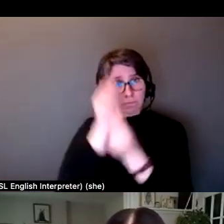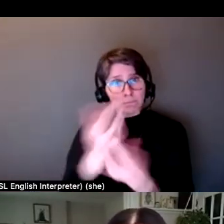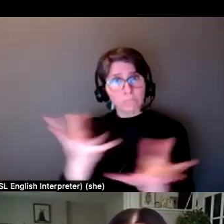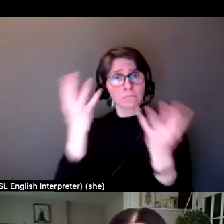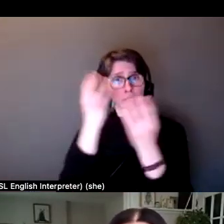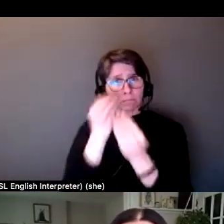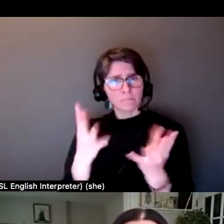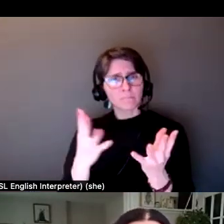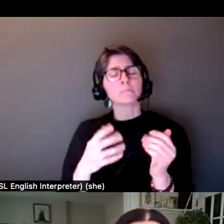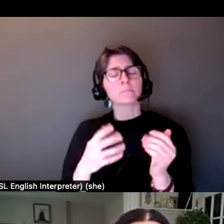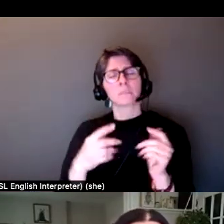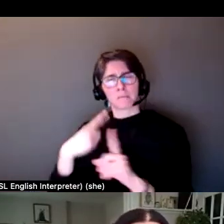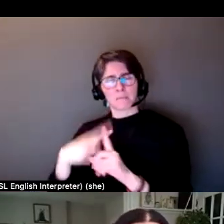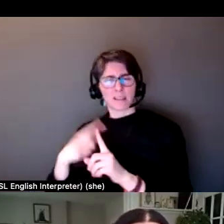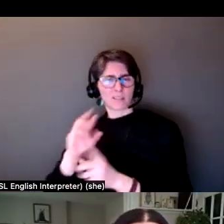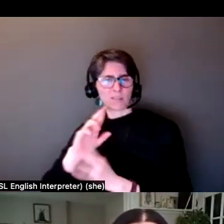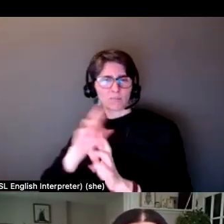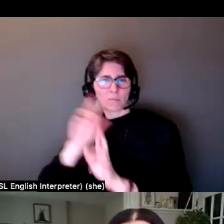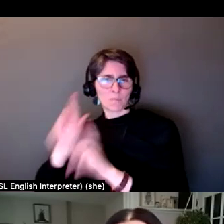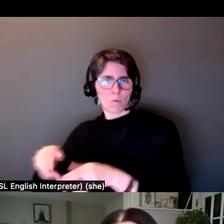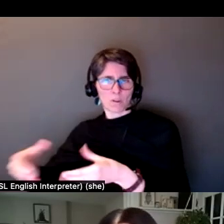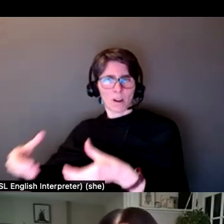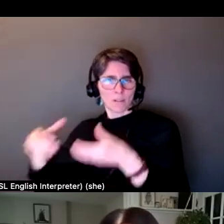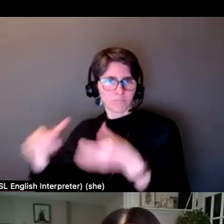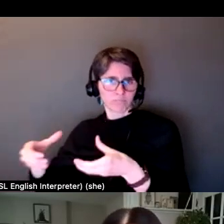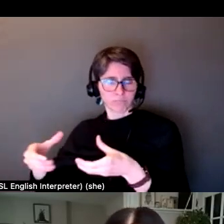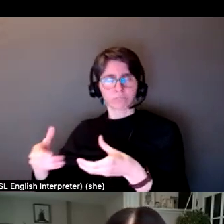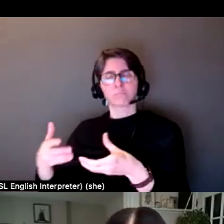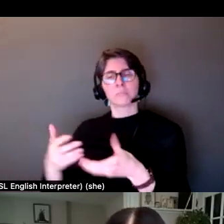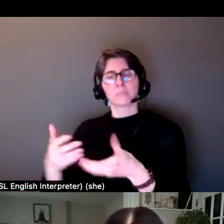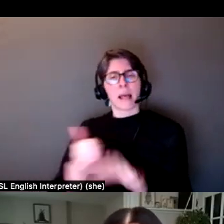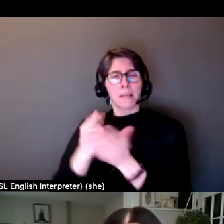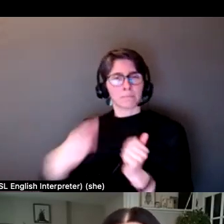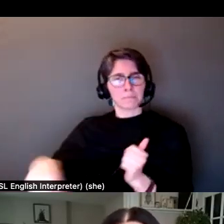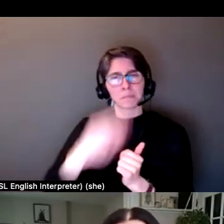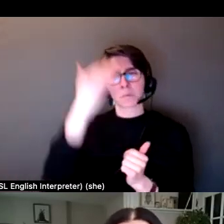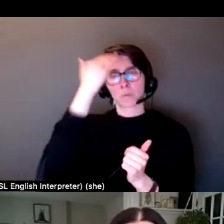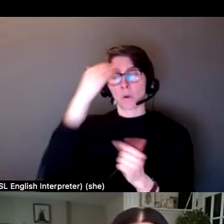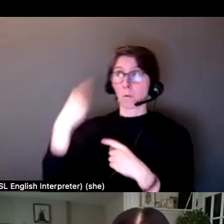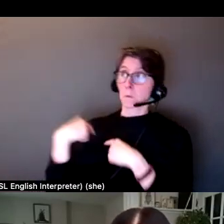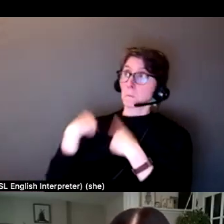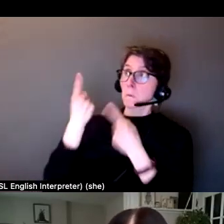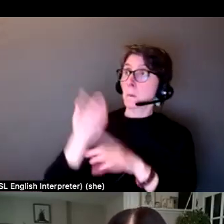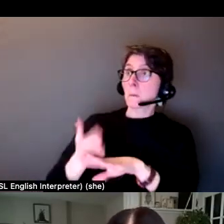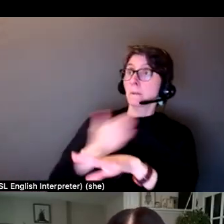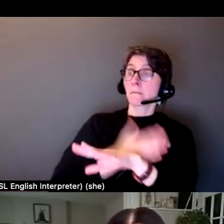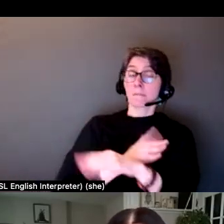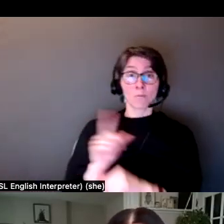in the report will help us understand where we've improved in some areas, maybe where we've stalled,